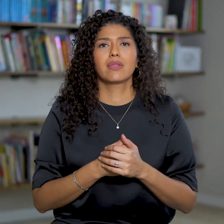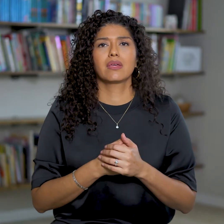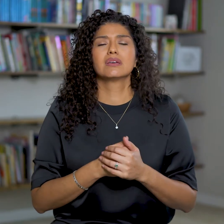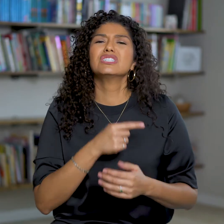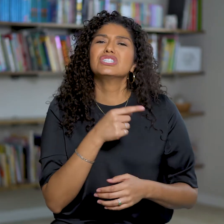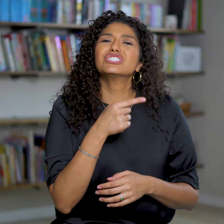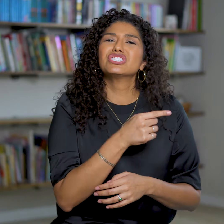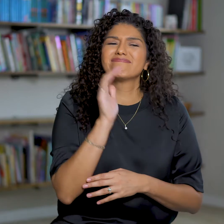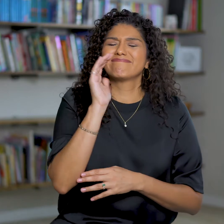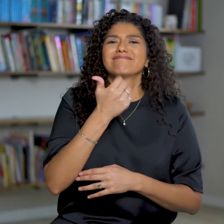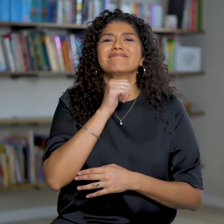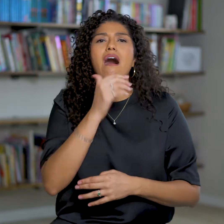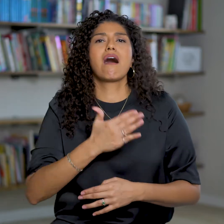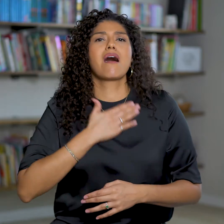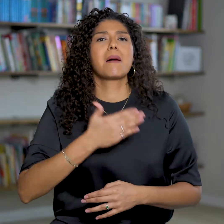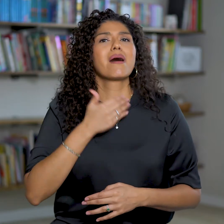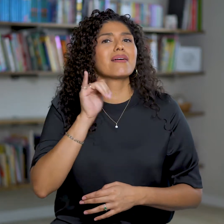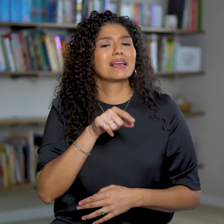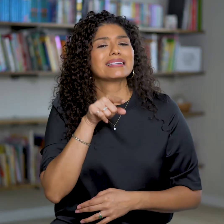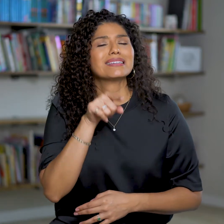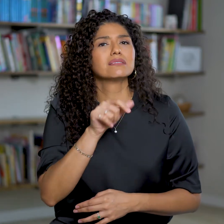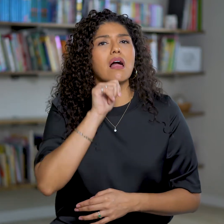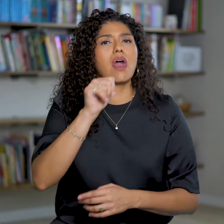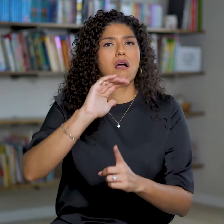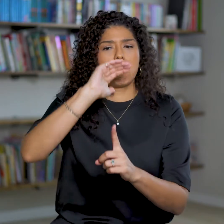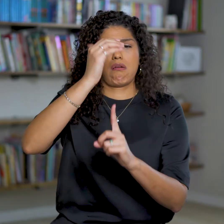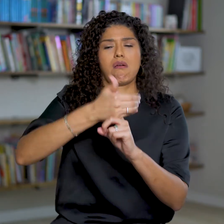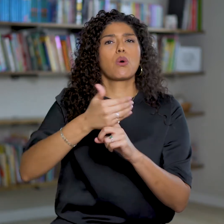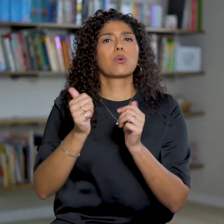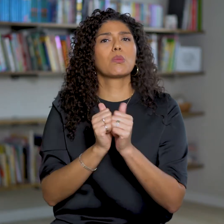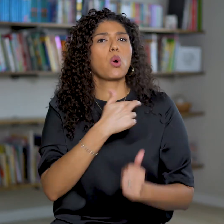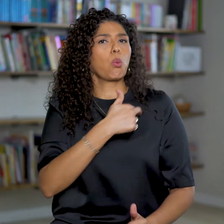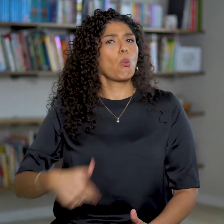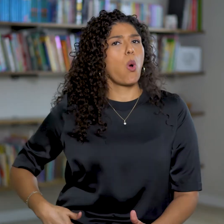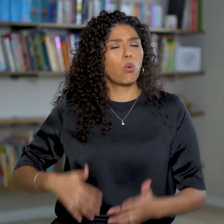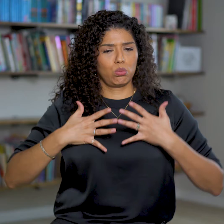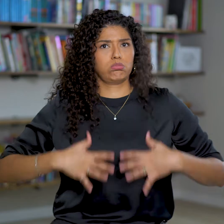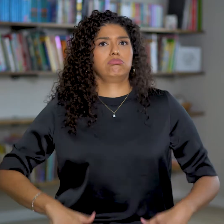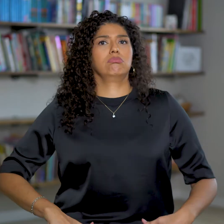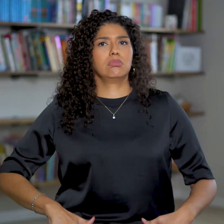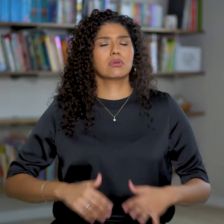She seems to be displeased that he isn’t covered with the royal robes.